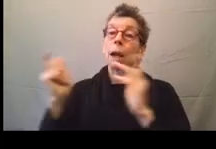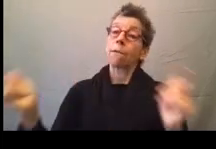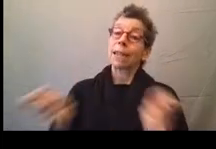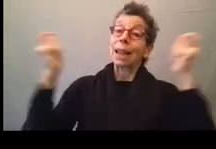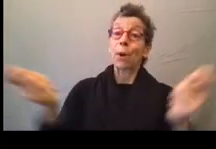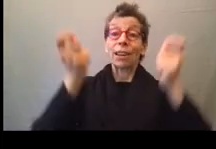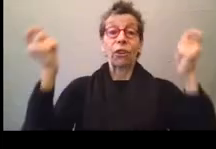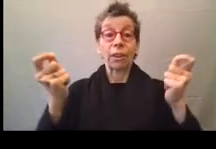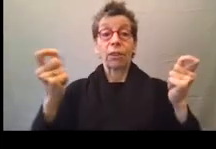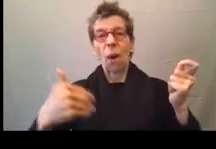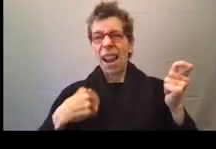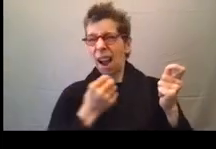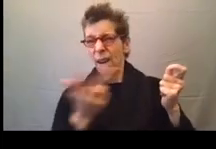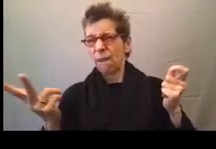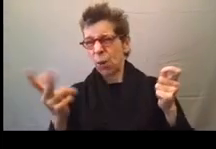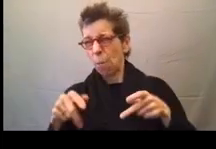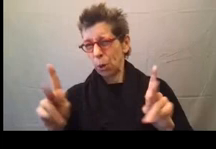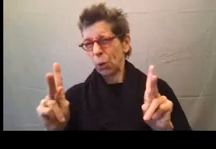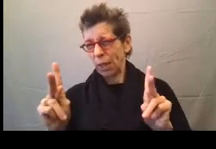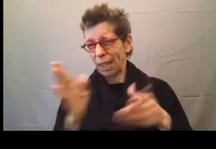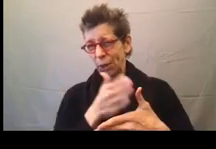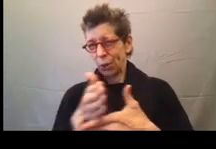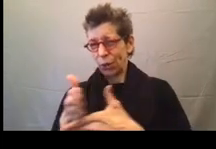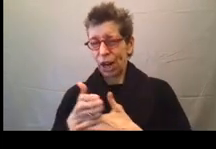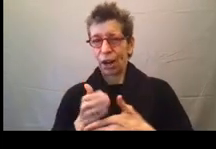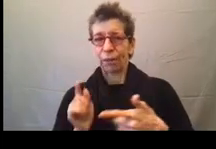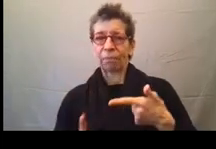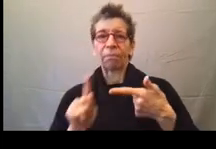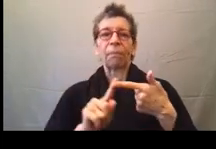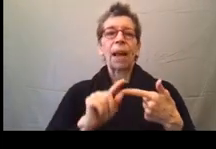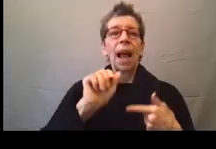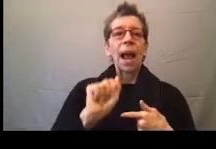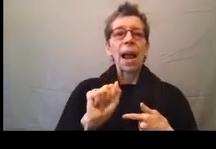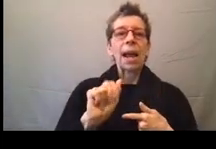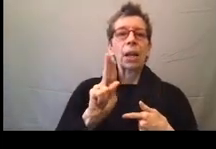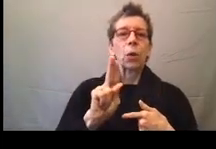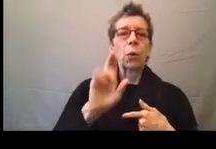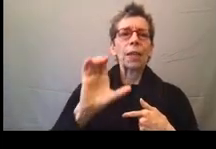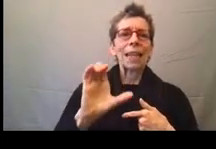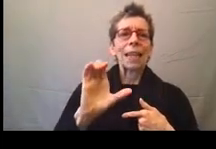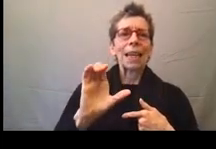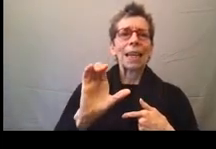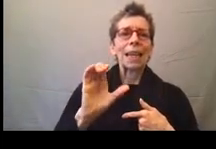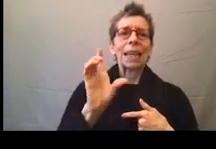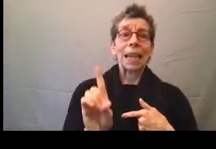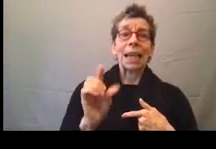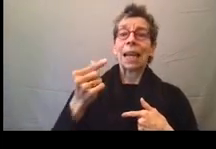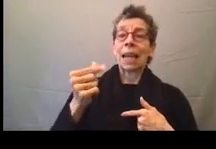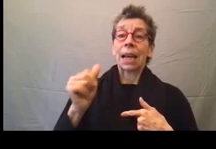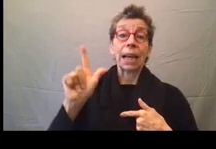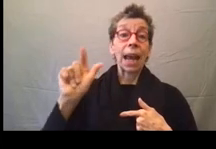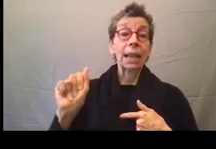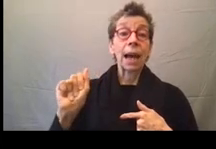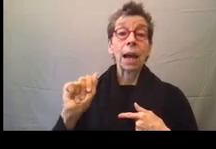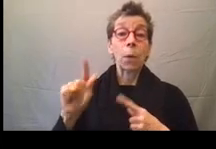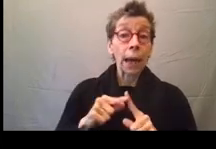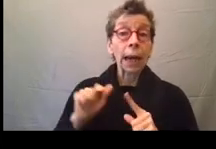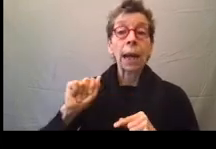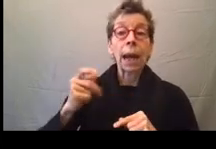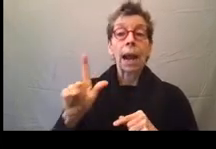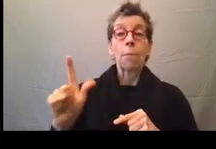with all of you. First, we have the AUCD gala on the evening of April 14th. John Tschida